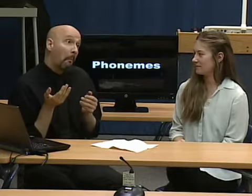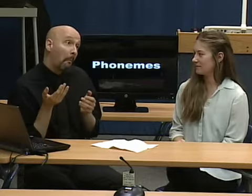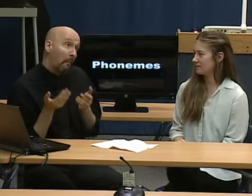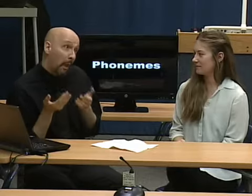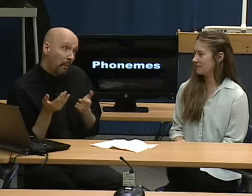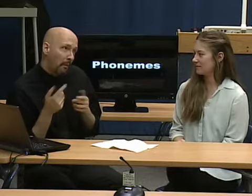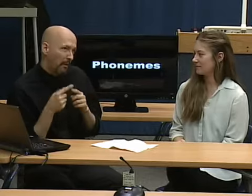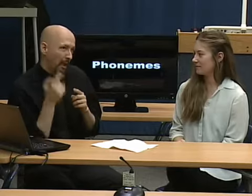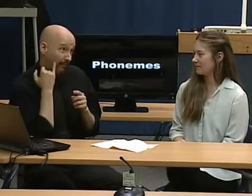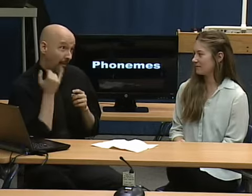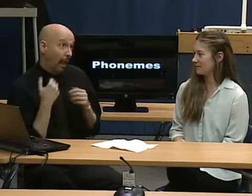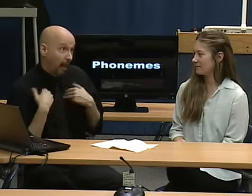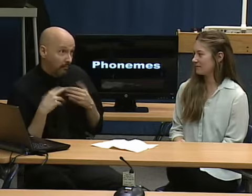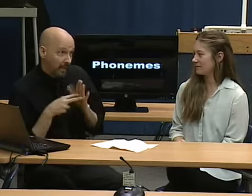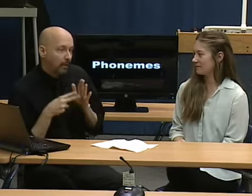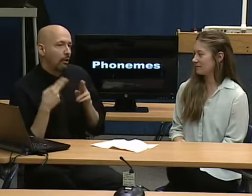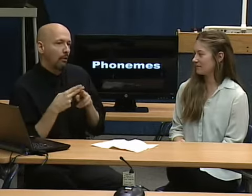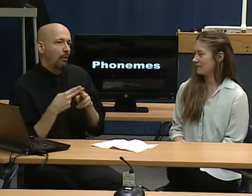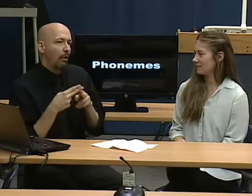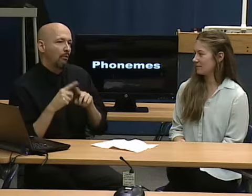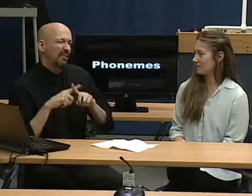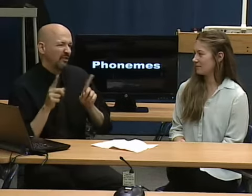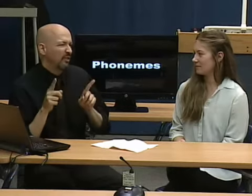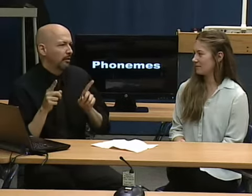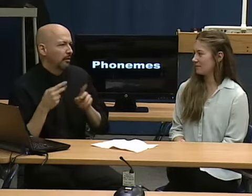If they had a meaning, we would call it something else.